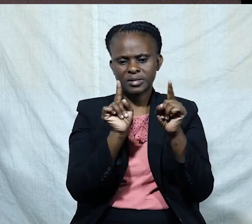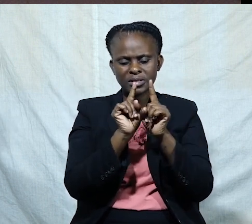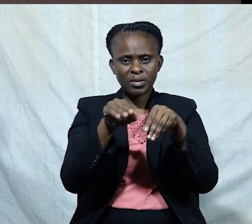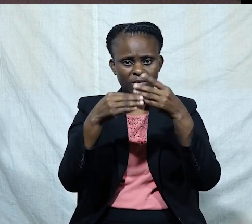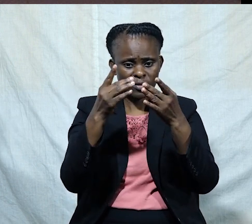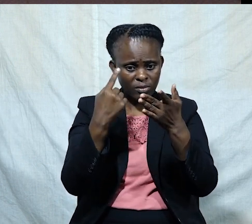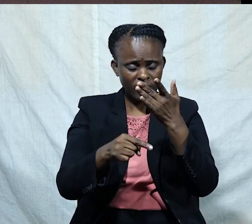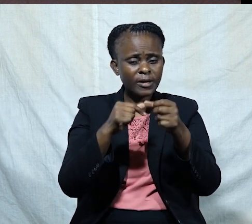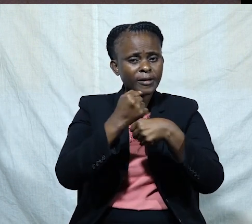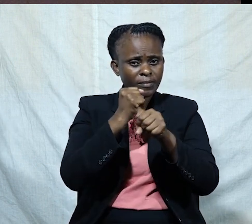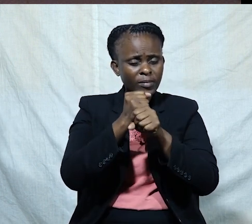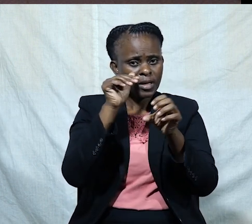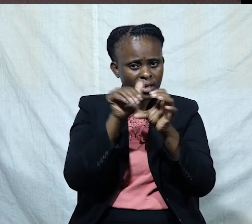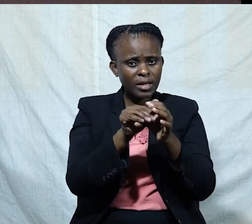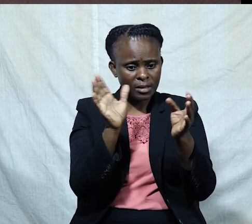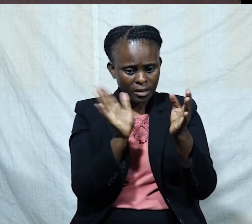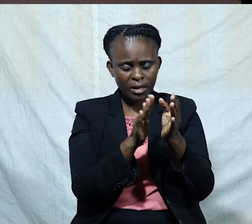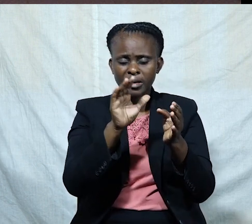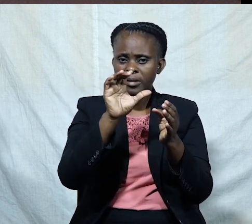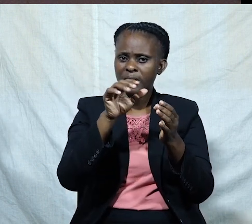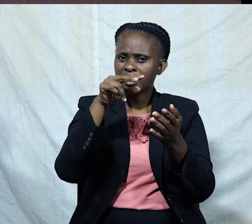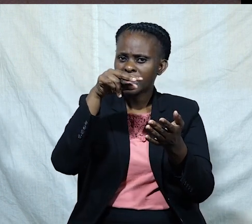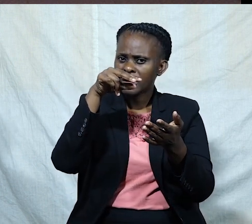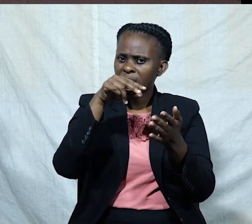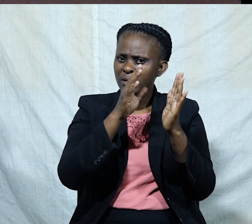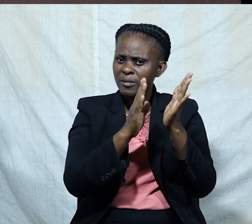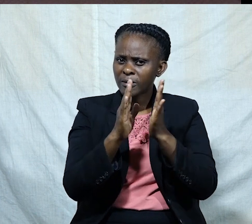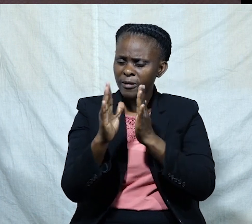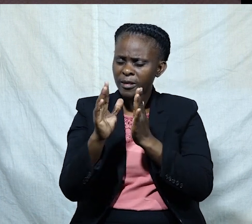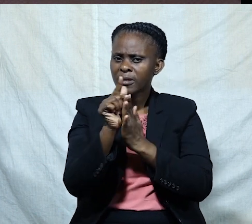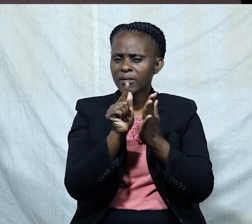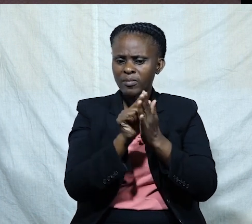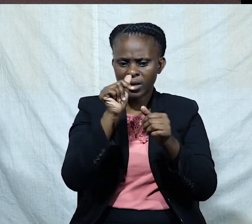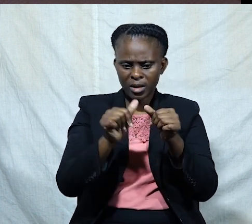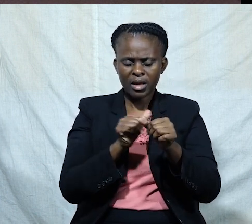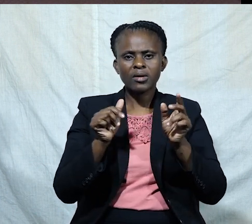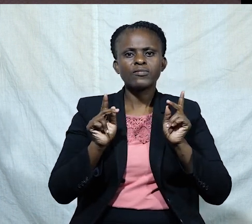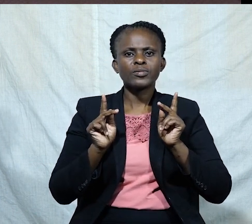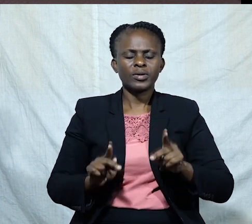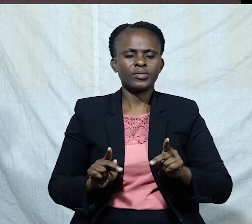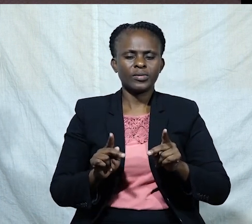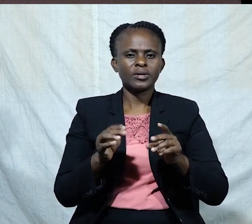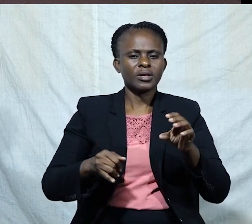and a provision was made in the Standing Orders so that every citizen is involved